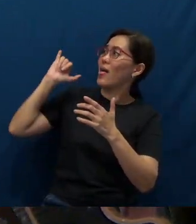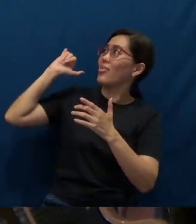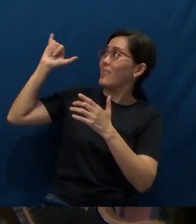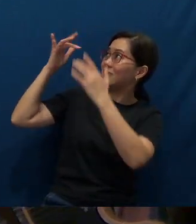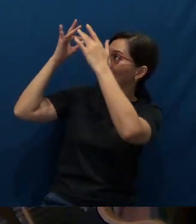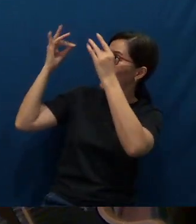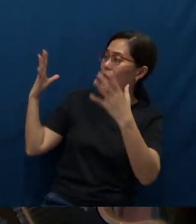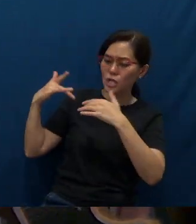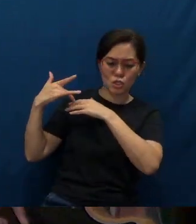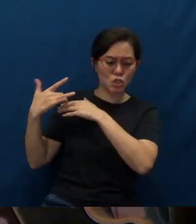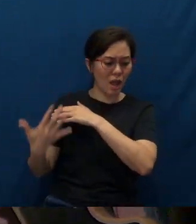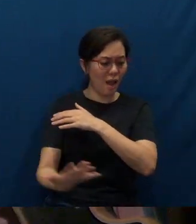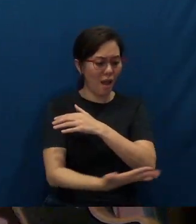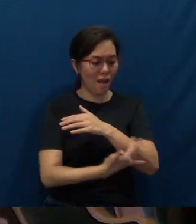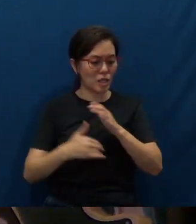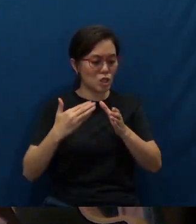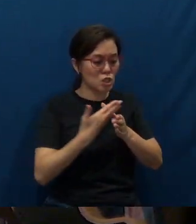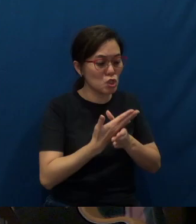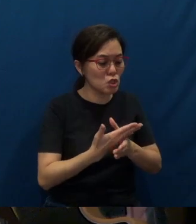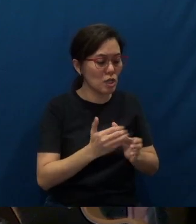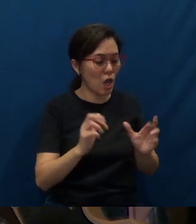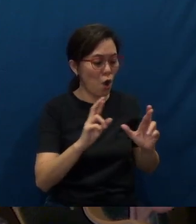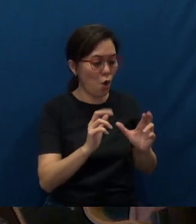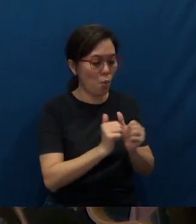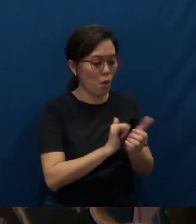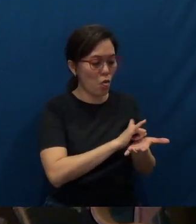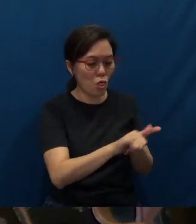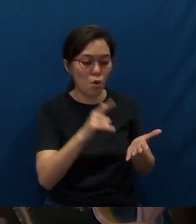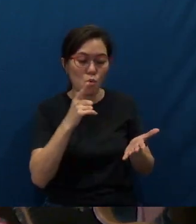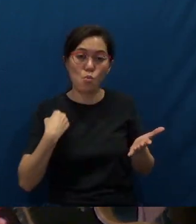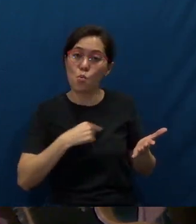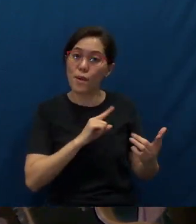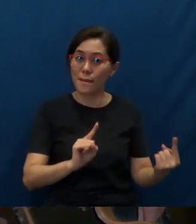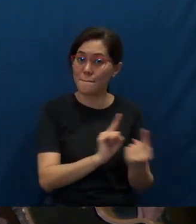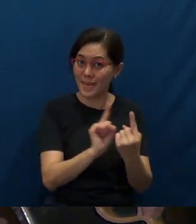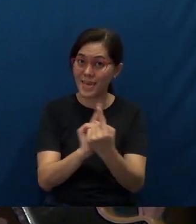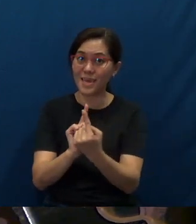share this hope with those we come into contact with, wherever you may send us.